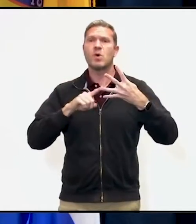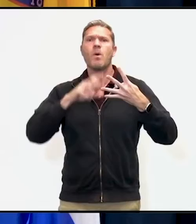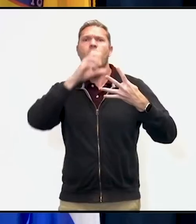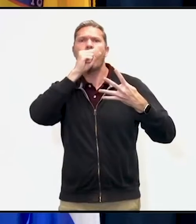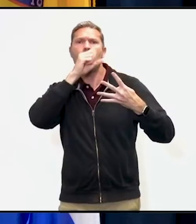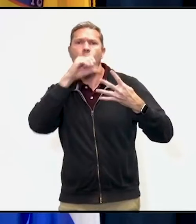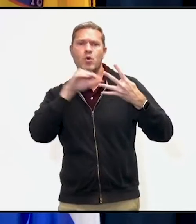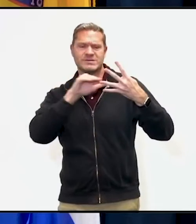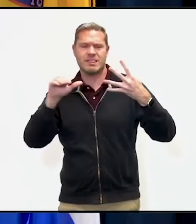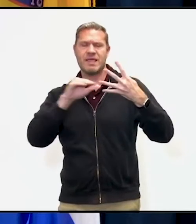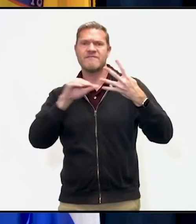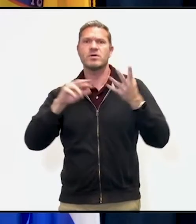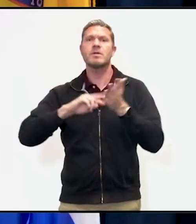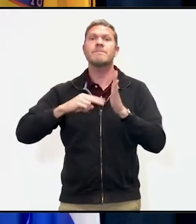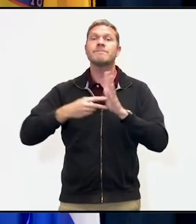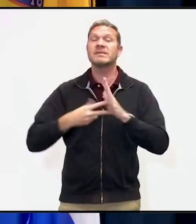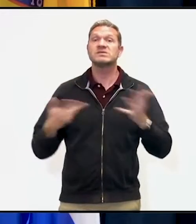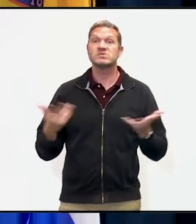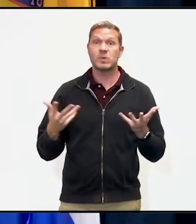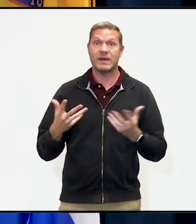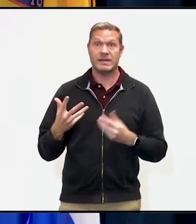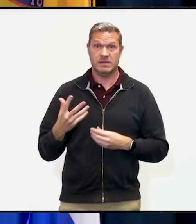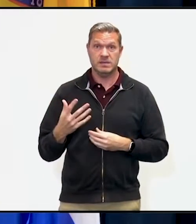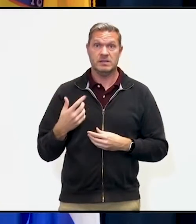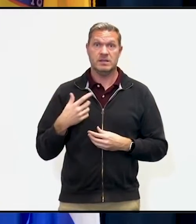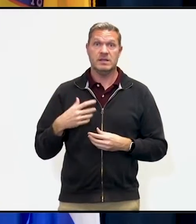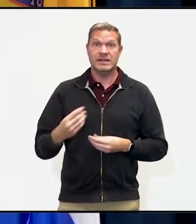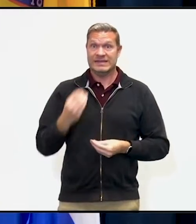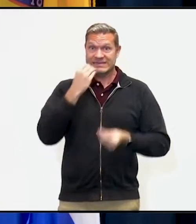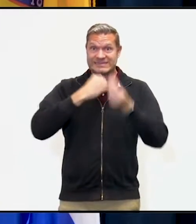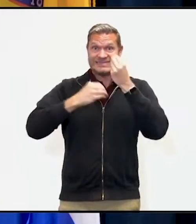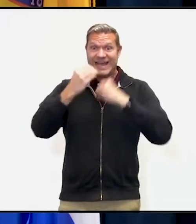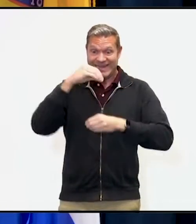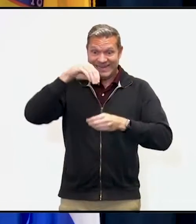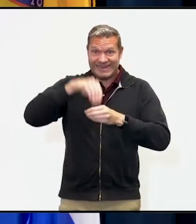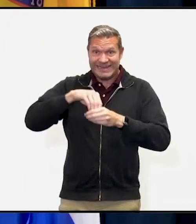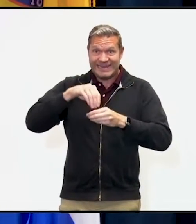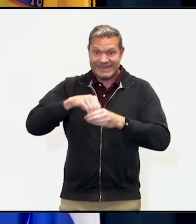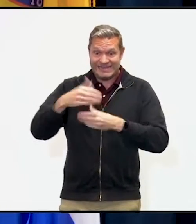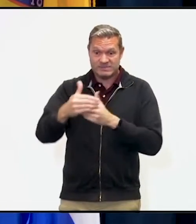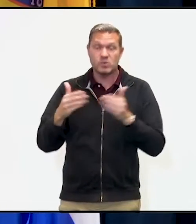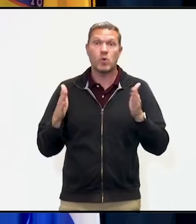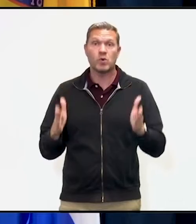It means that indoor dining can increase capacity from 25 percent to 50 percent.